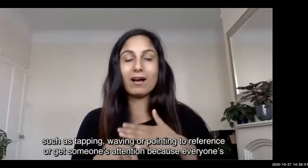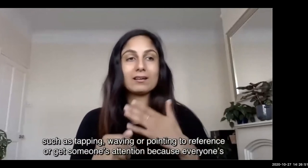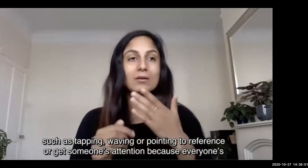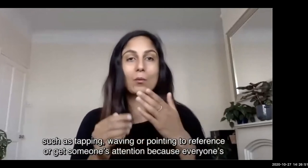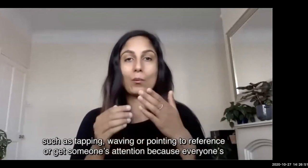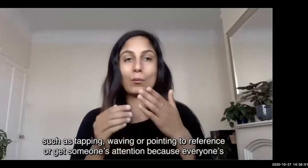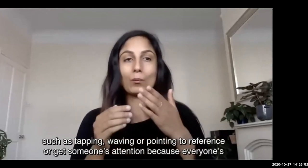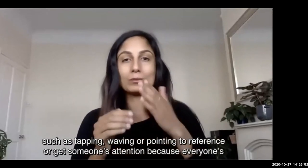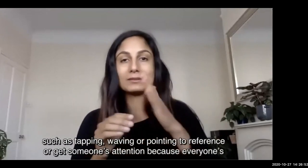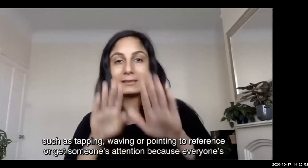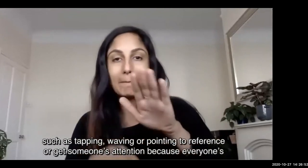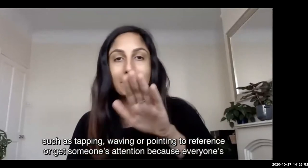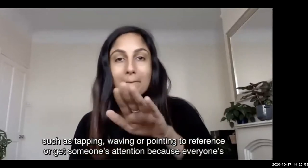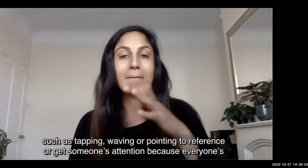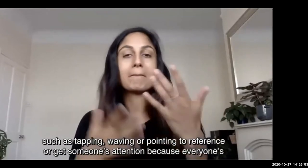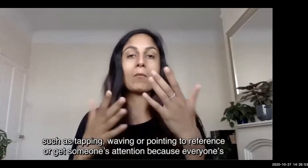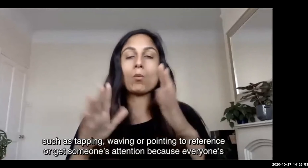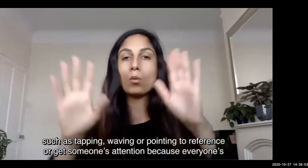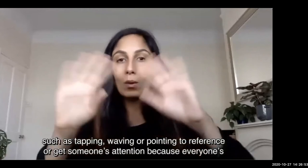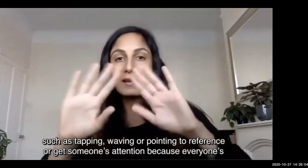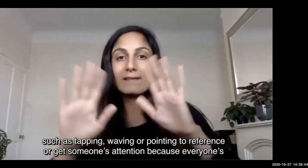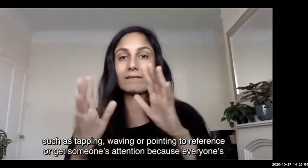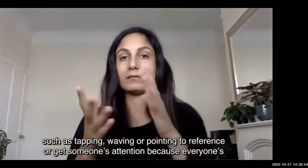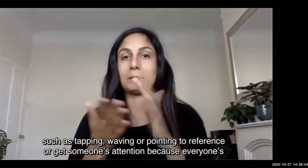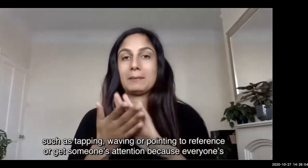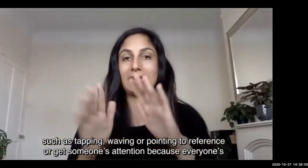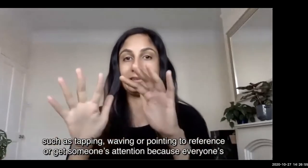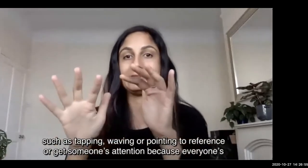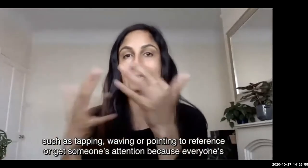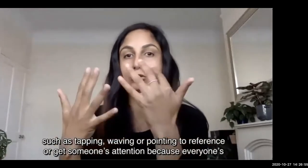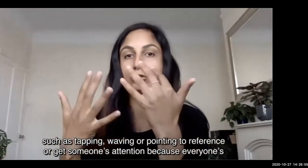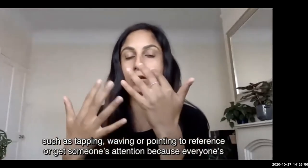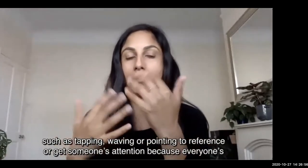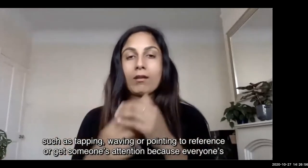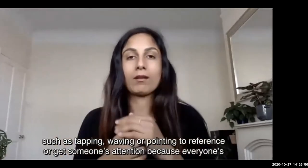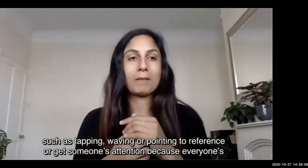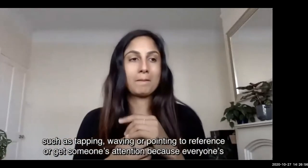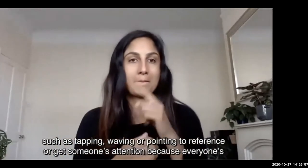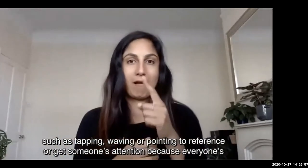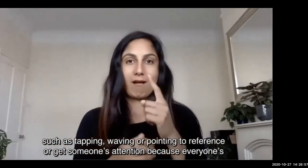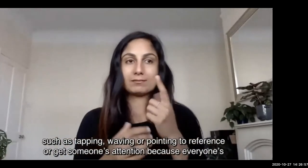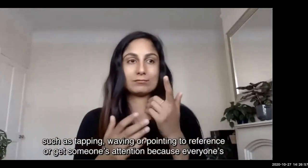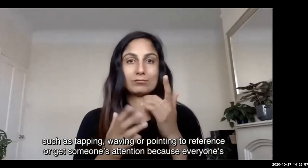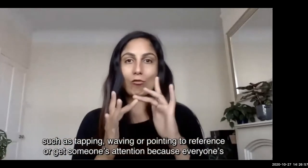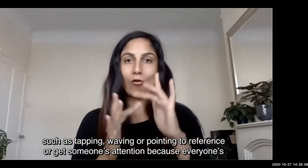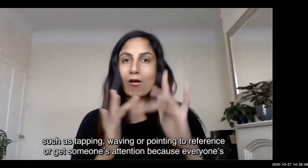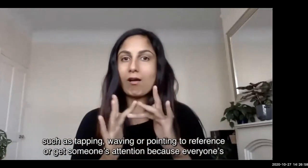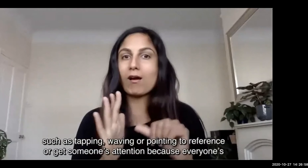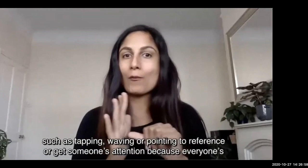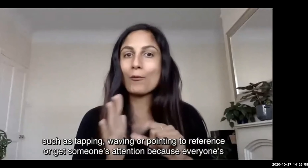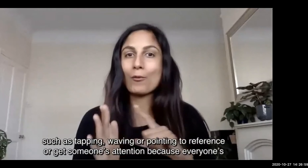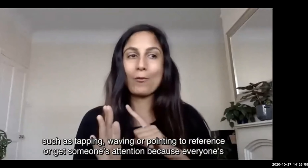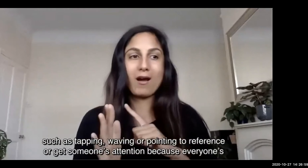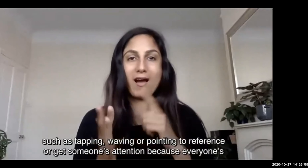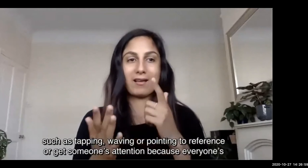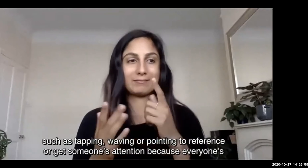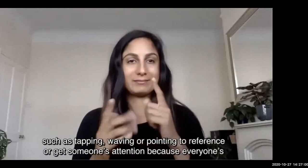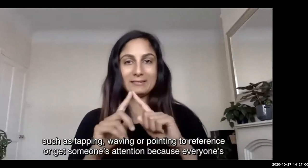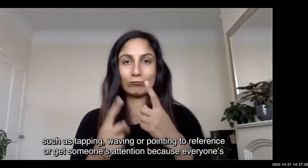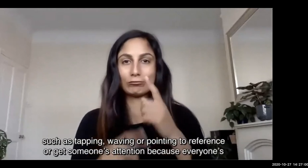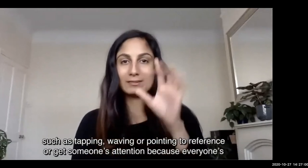tapping or waving or pointing to reference or get someone's attention